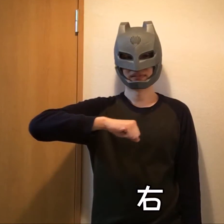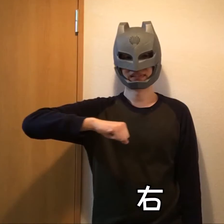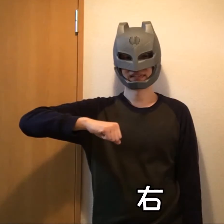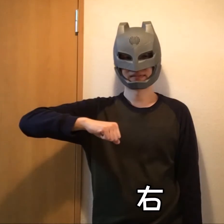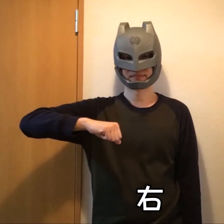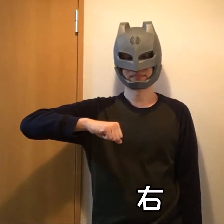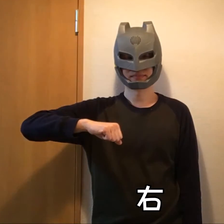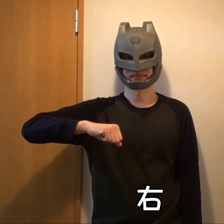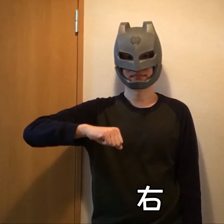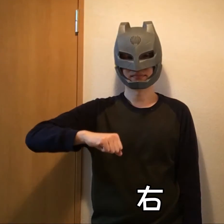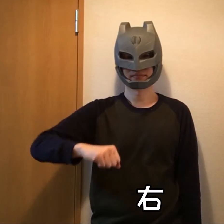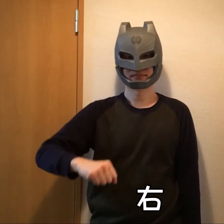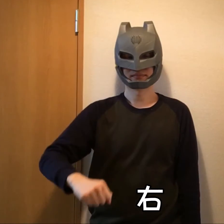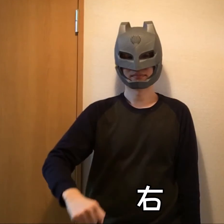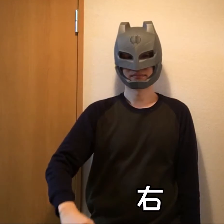Right